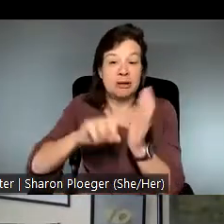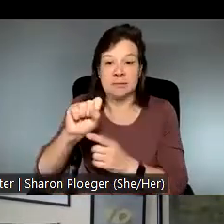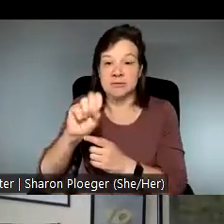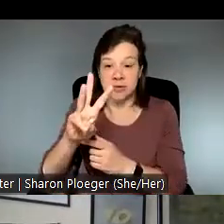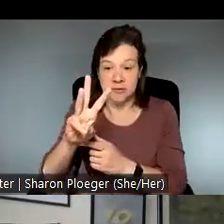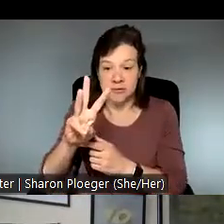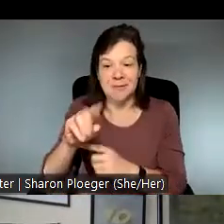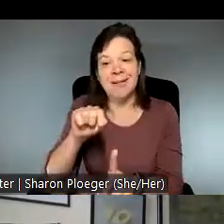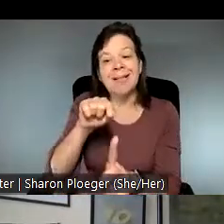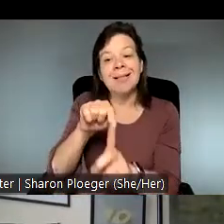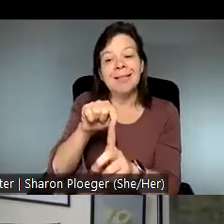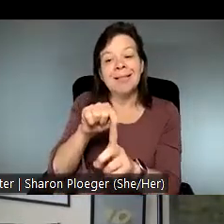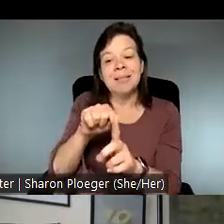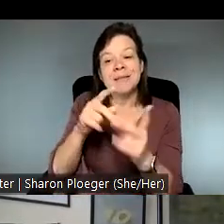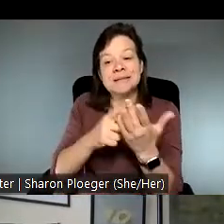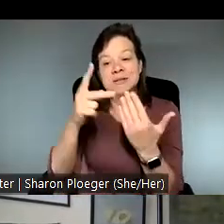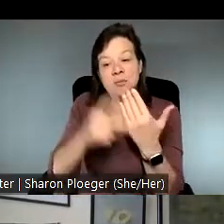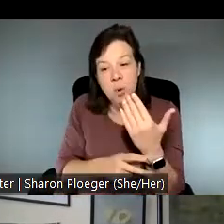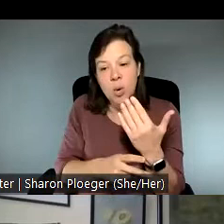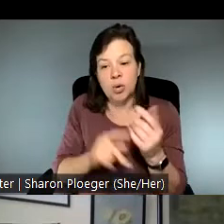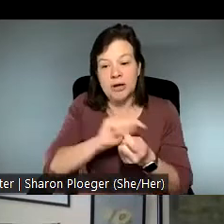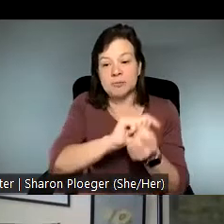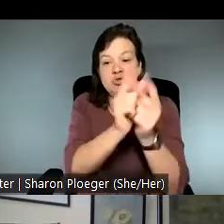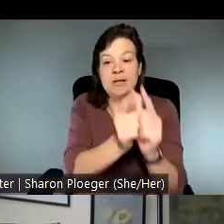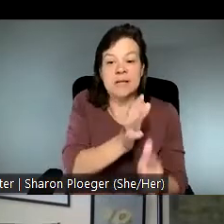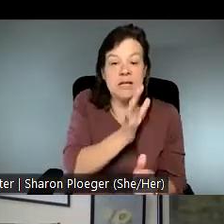This is a program which translates spoken words into text